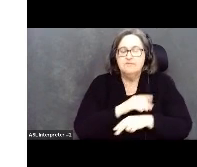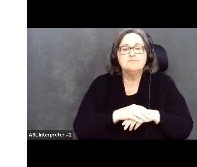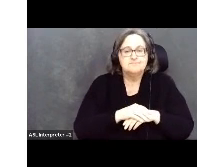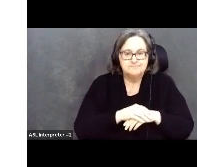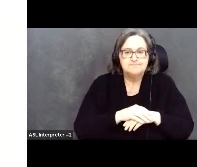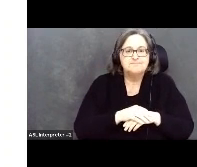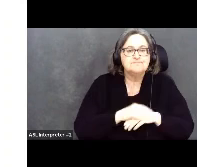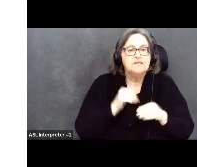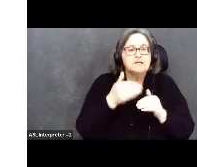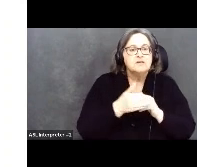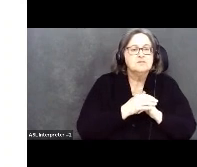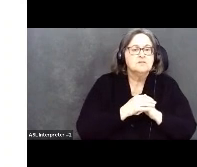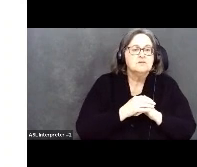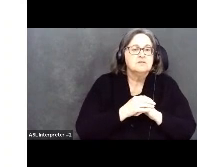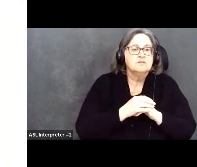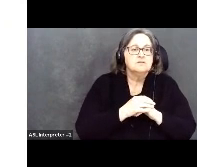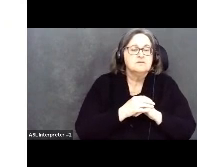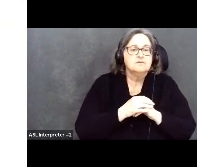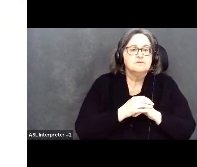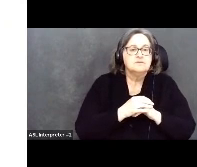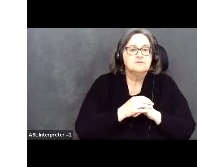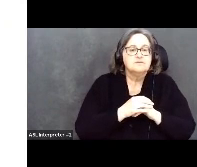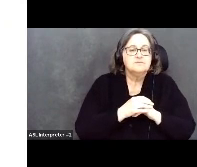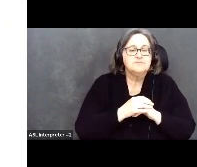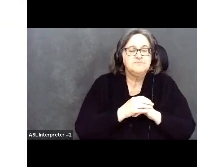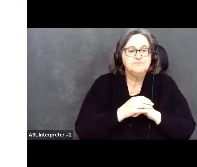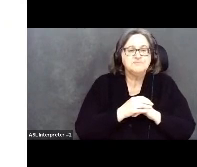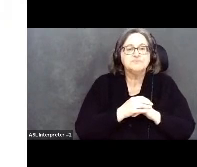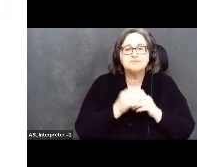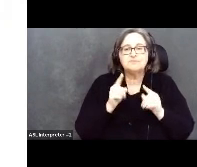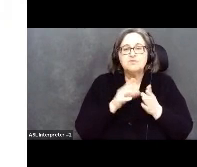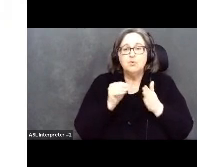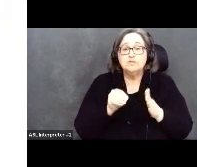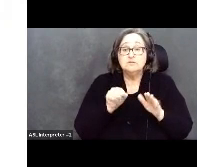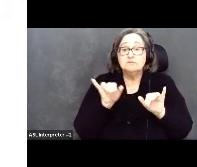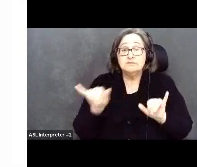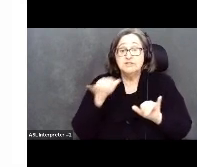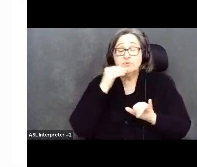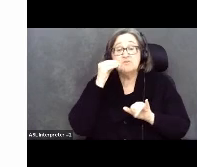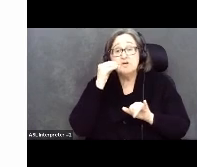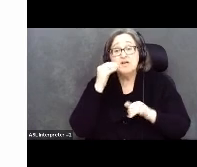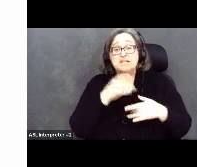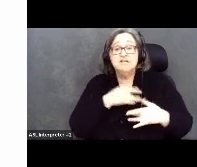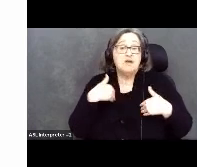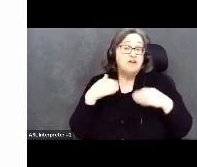Next slide. When a student is at home, they tend to have more flexible scheduling.